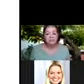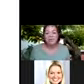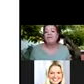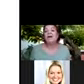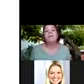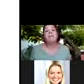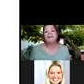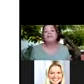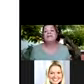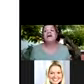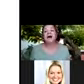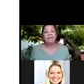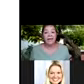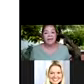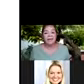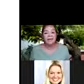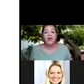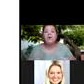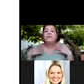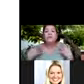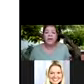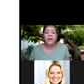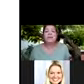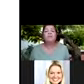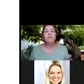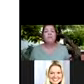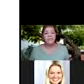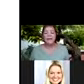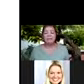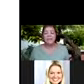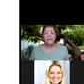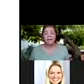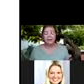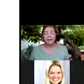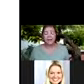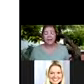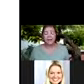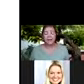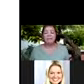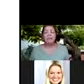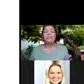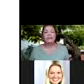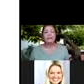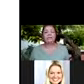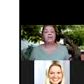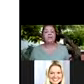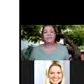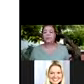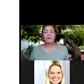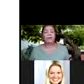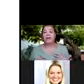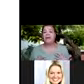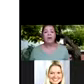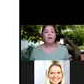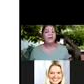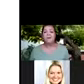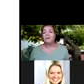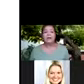is it okay if I come by and say hi then. So always walking in with just that kind of a presence to let people know that we're not threatening.